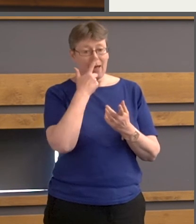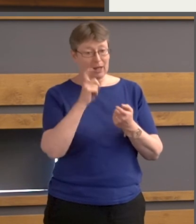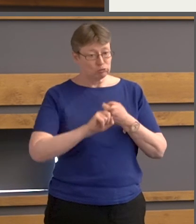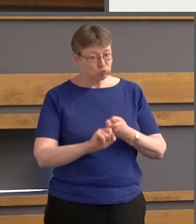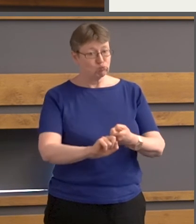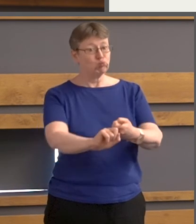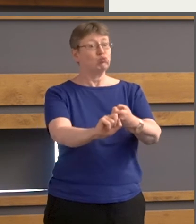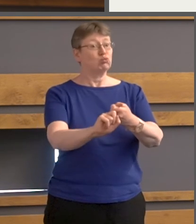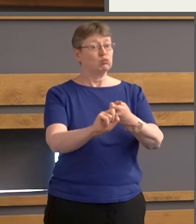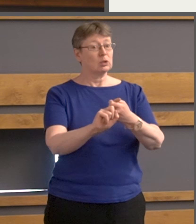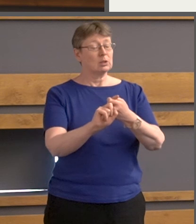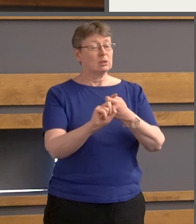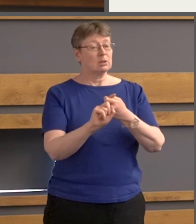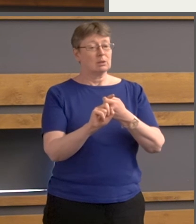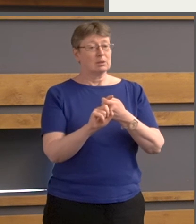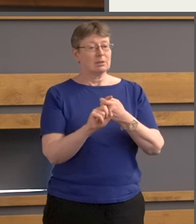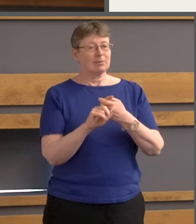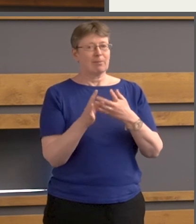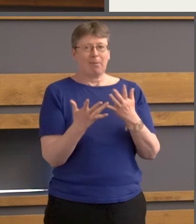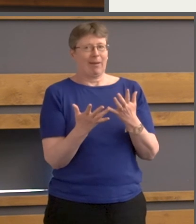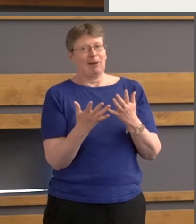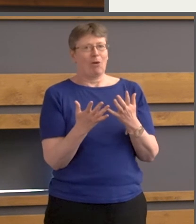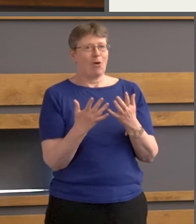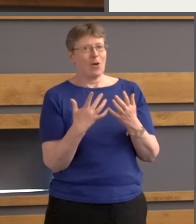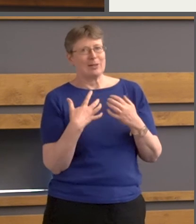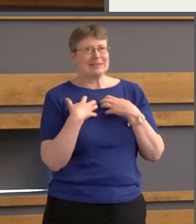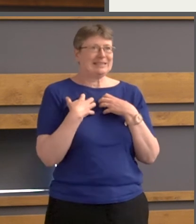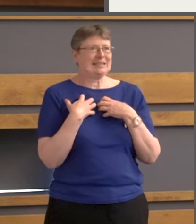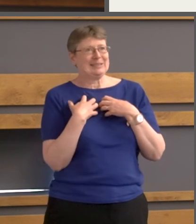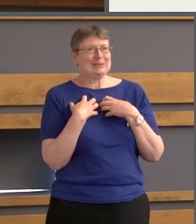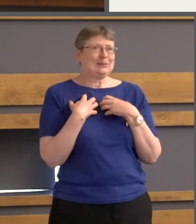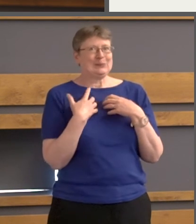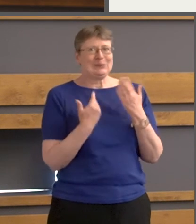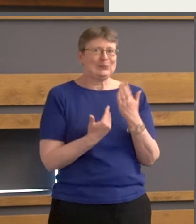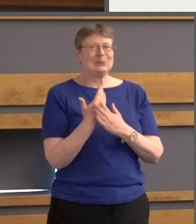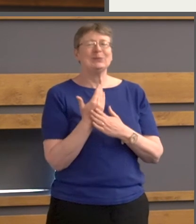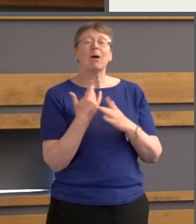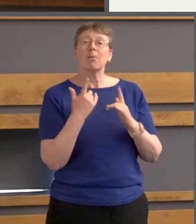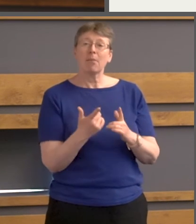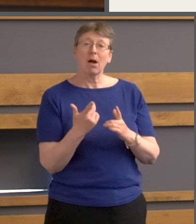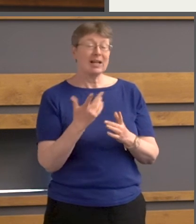which is may not be as sexy as we would like it to be, but you've seen all those colorful products.